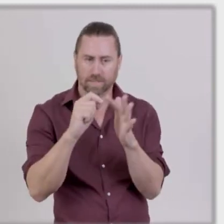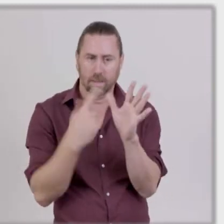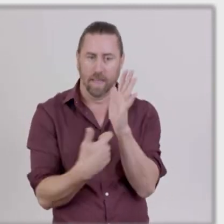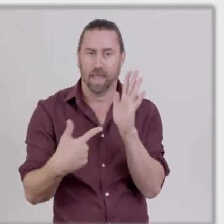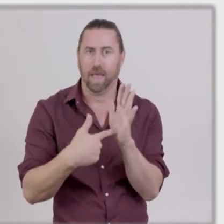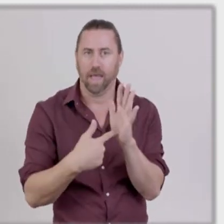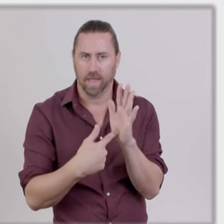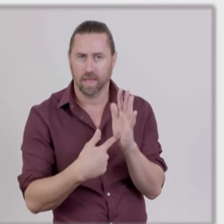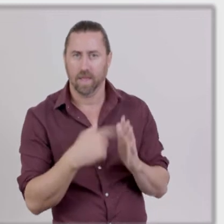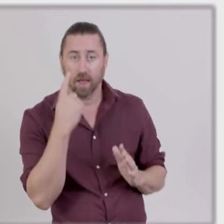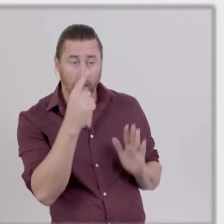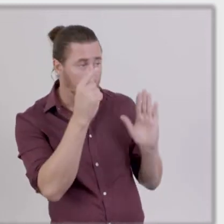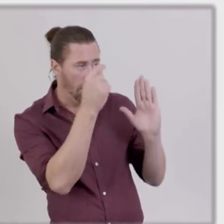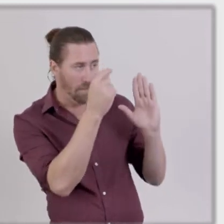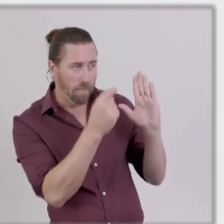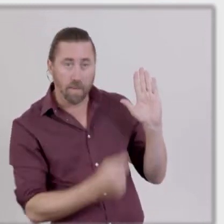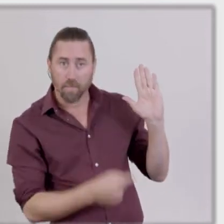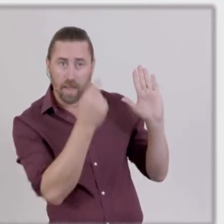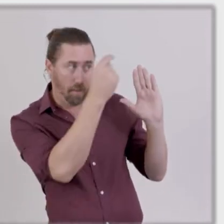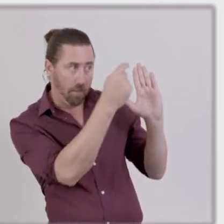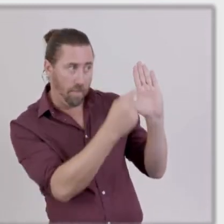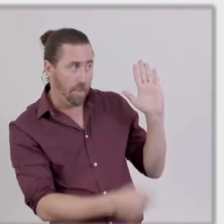That's what these dotted lines do here.